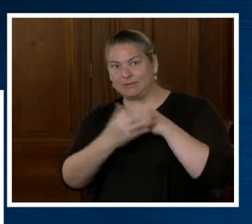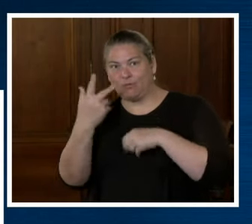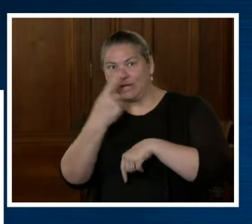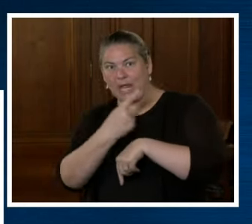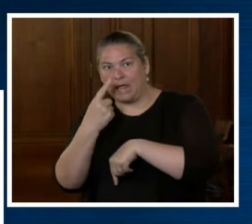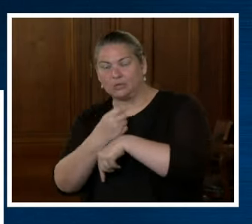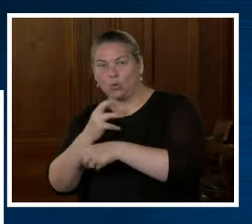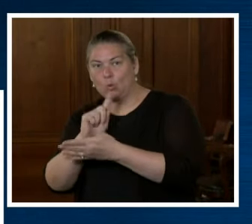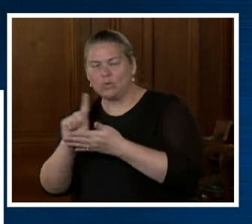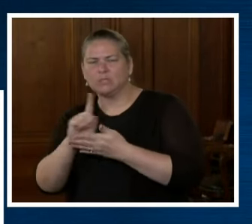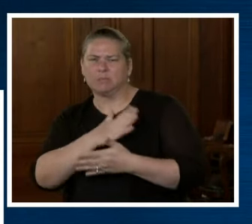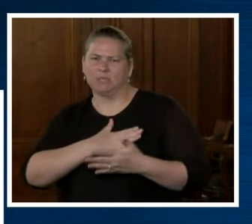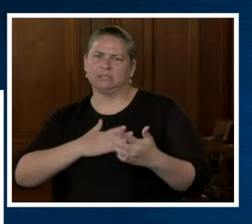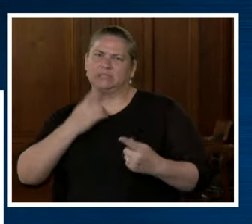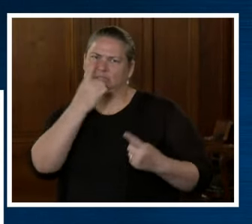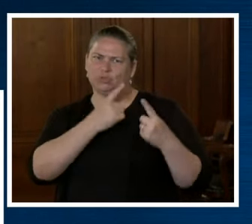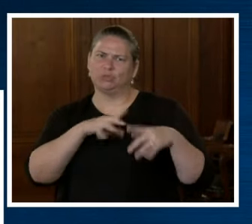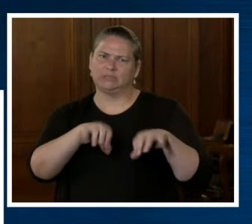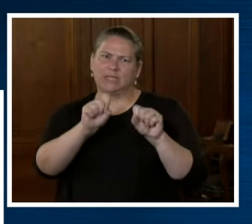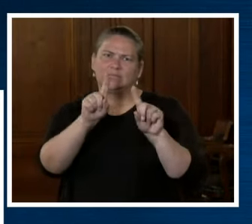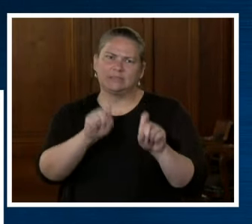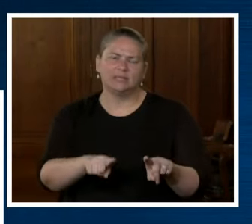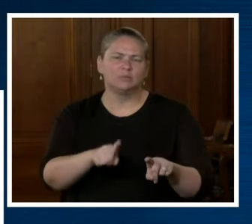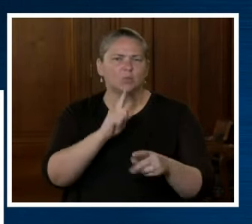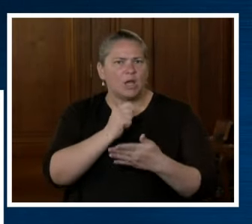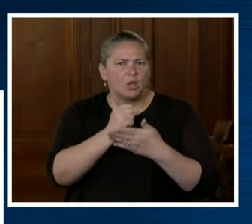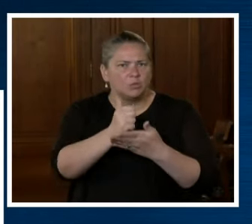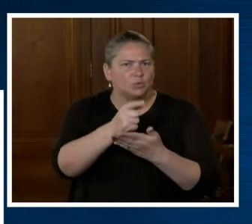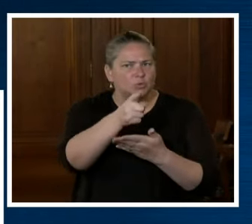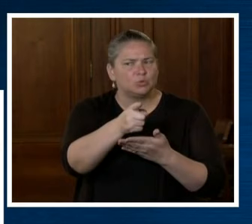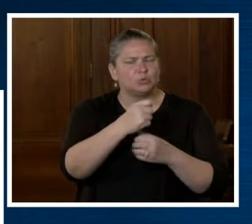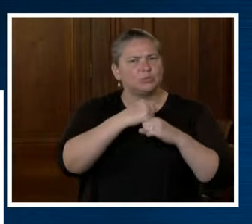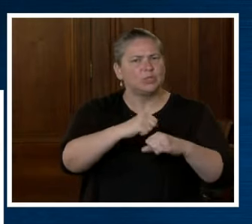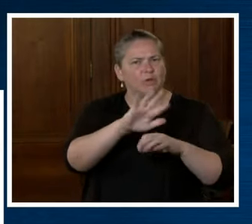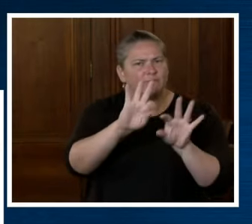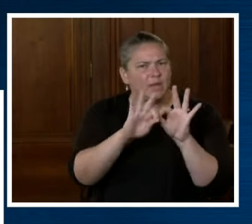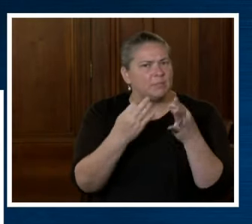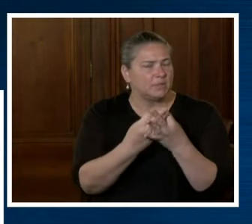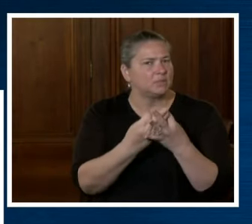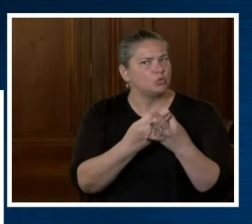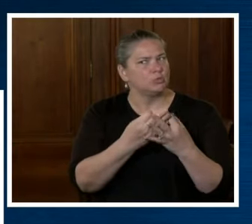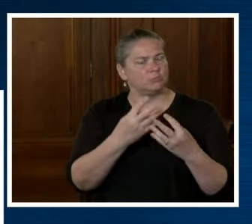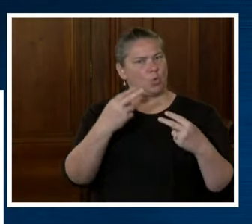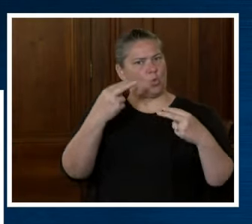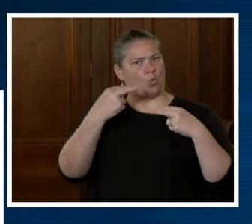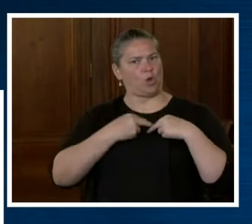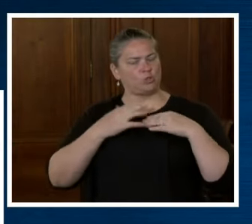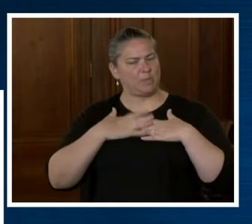FALL RIGHT IN THE MIDDLE OF WHAT WE ARE SEEING AROUND AND THROUGHOUT THE REST OF THE